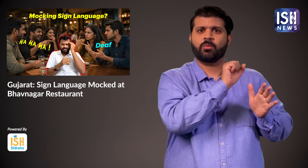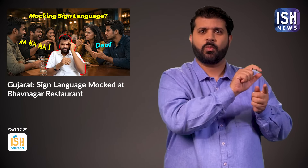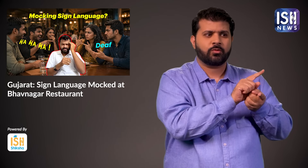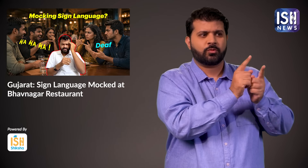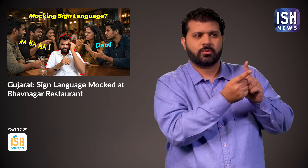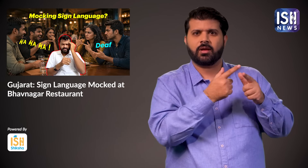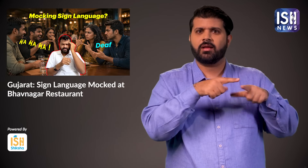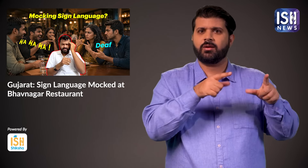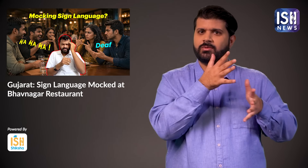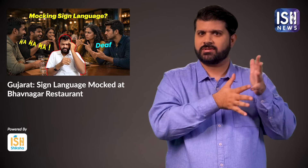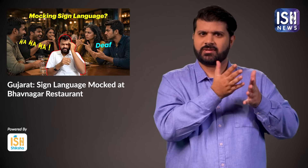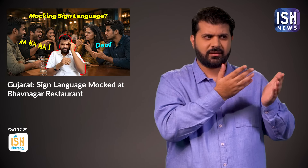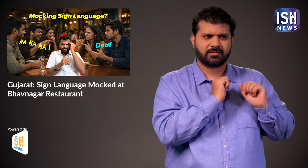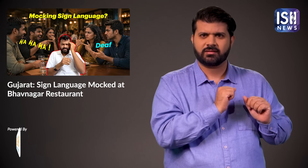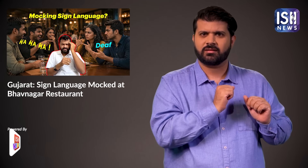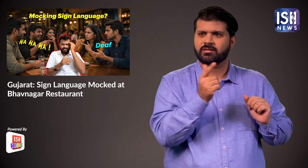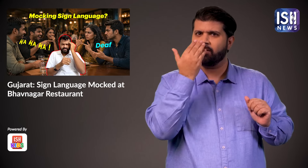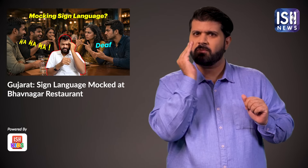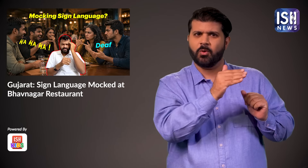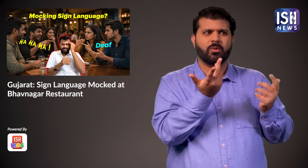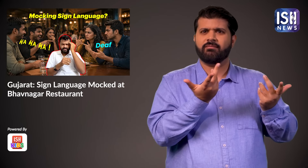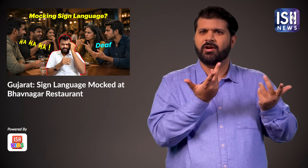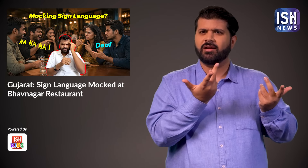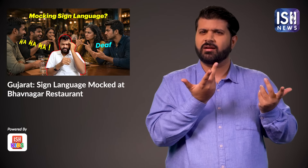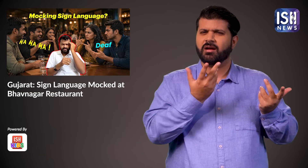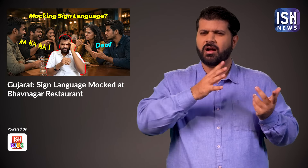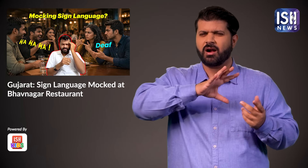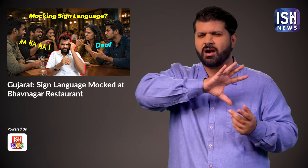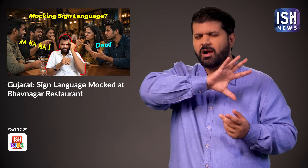and sign language is how they communicate. Mocking it is wrong. They were severely scolded.